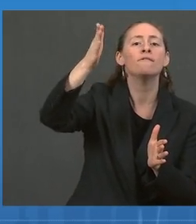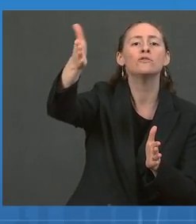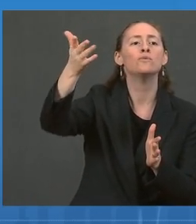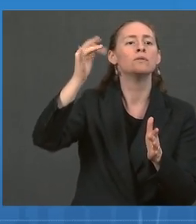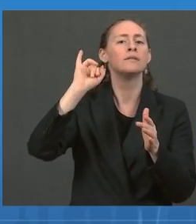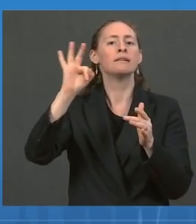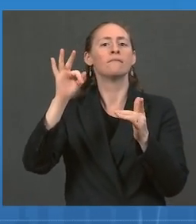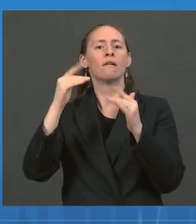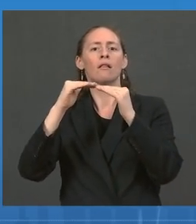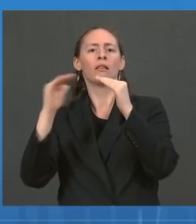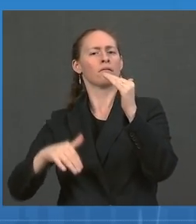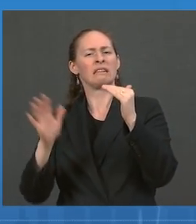The meeting is open to the public;